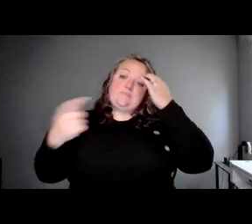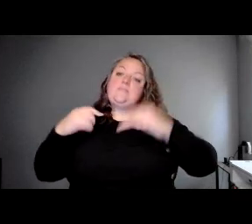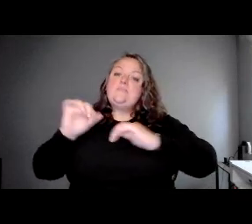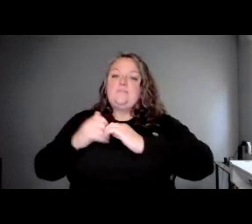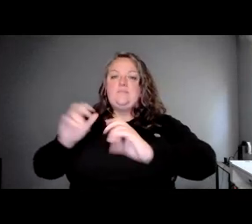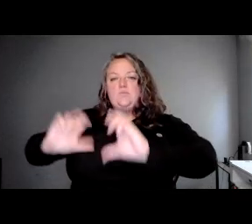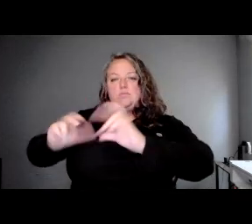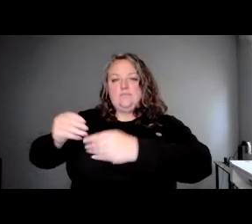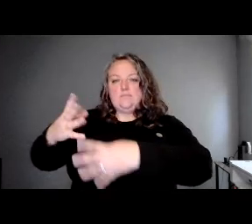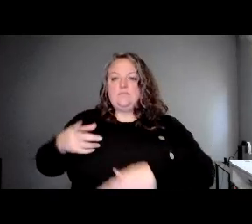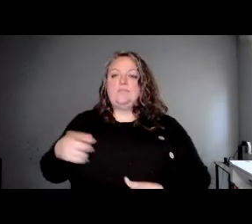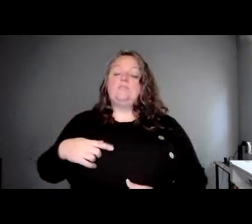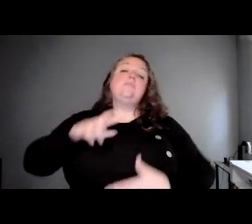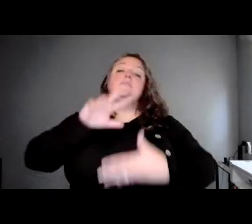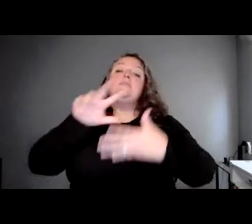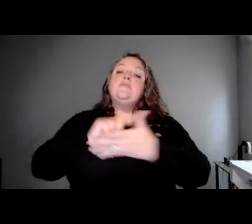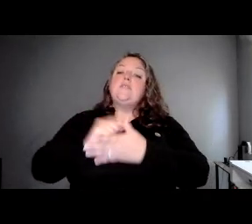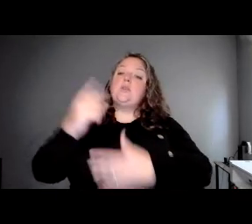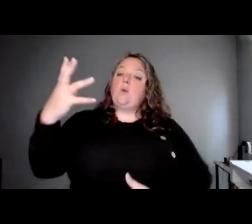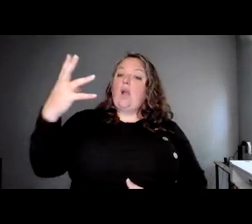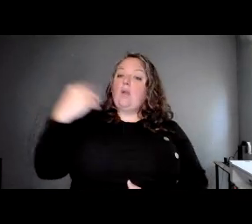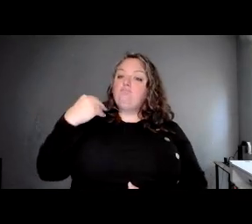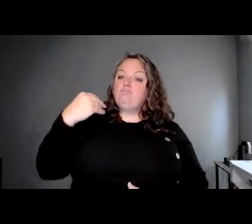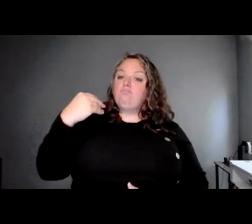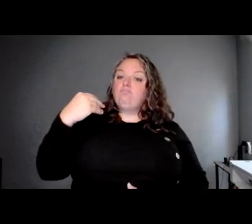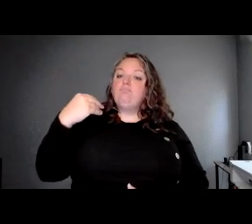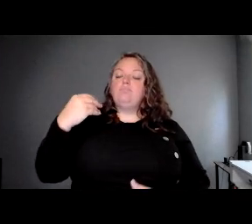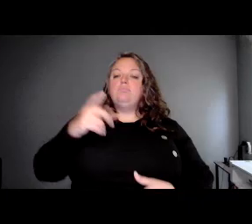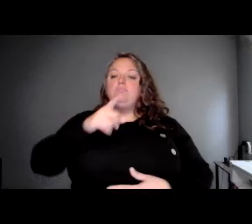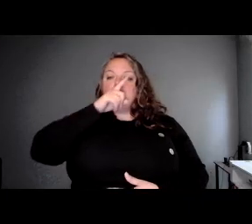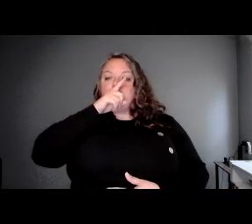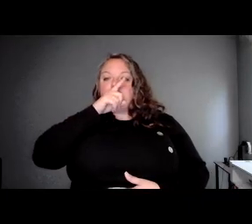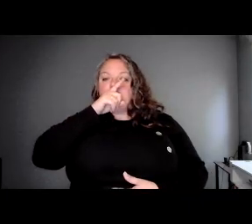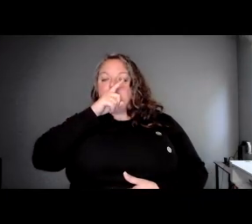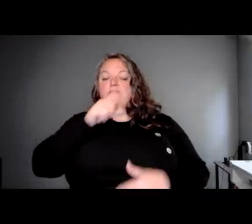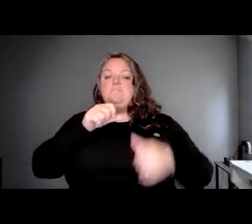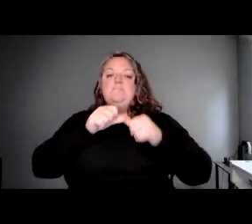Please keep your videos off and remain muted unless necessary to sign or speak.